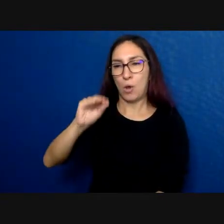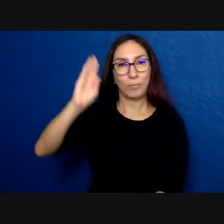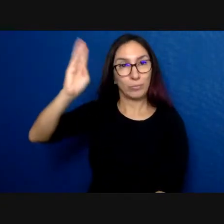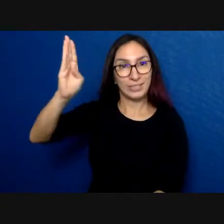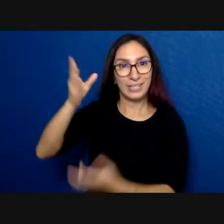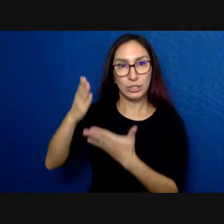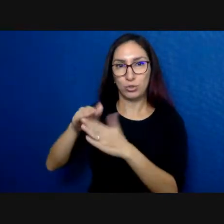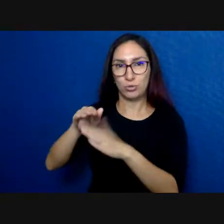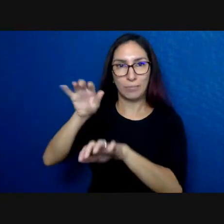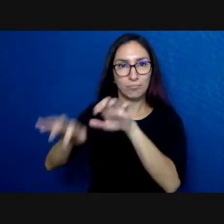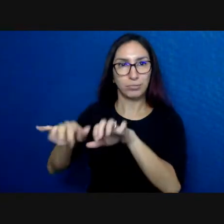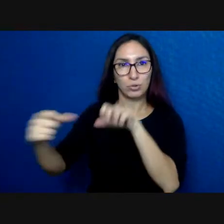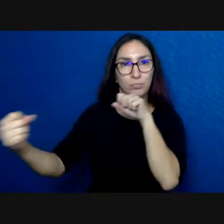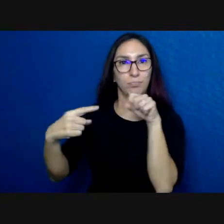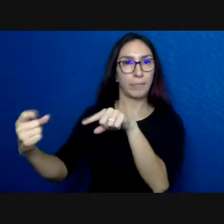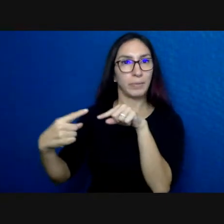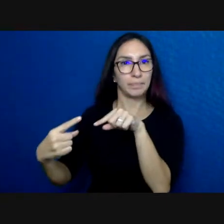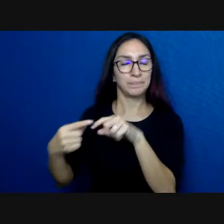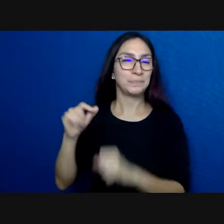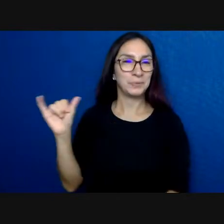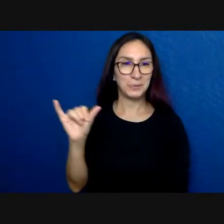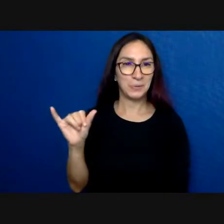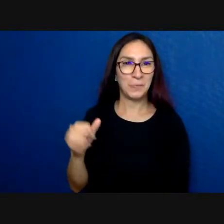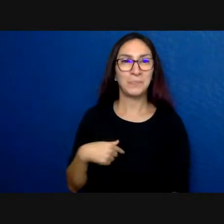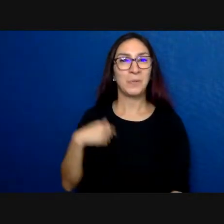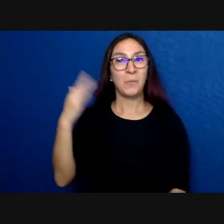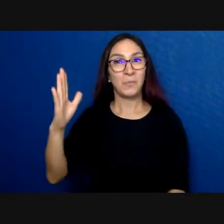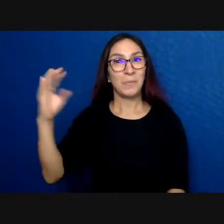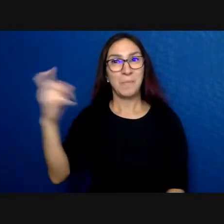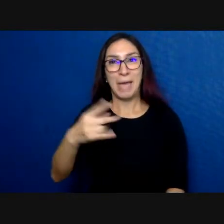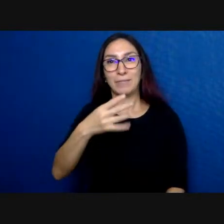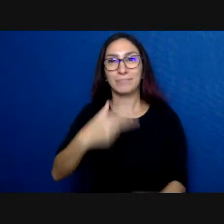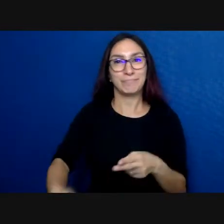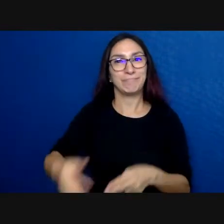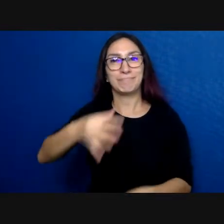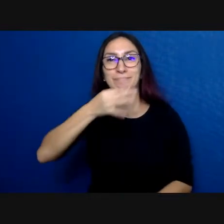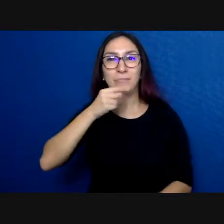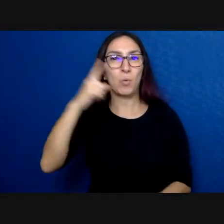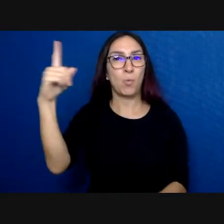You can join the conversation and the ideas and Q&A session on the Slido presentation.